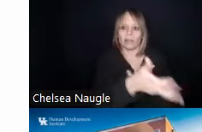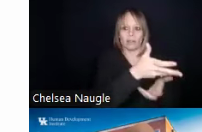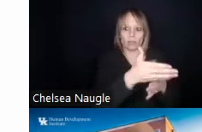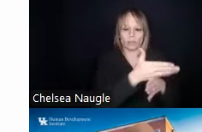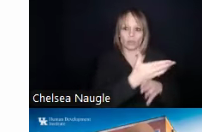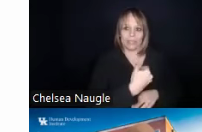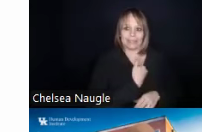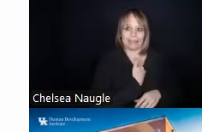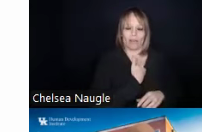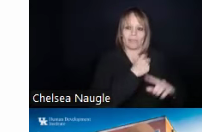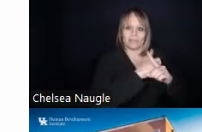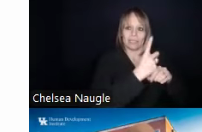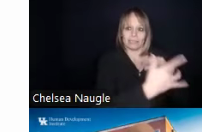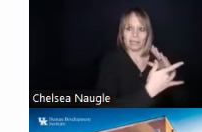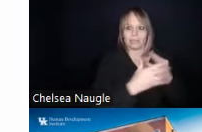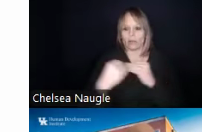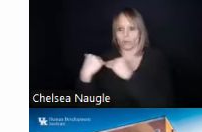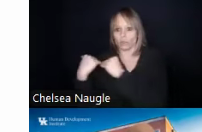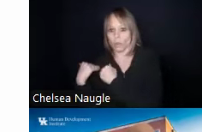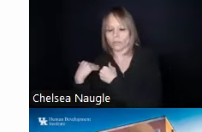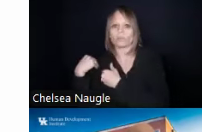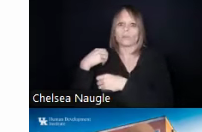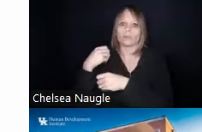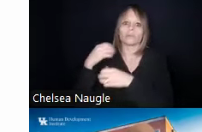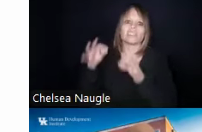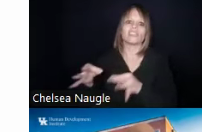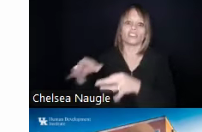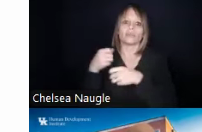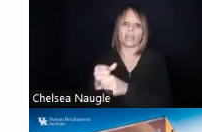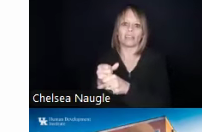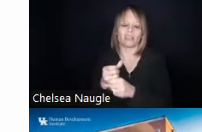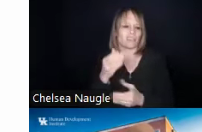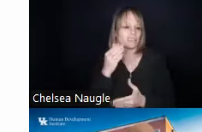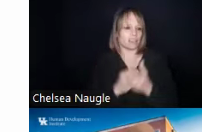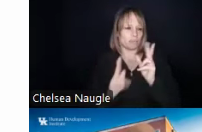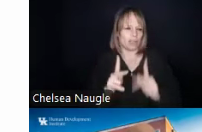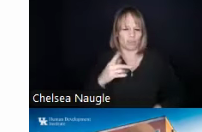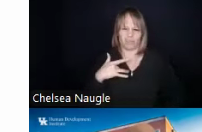decision-making. So some of you may be sitting there going, what do those two things have to do with each other? Uh,